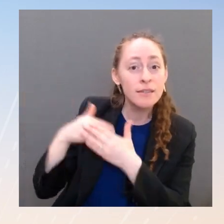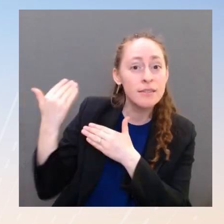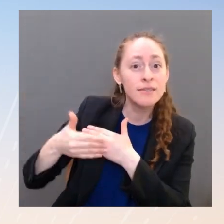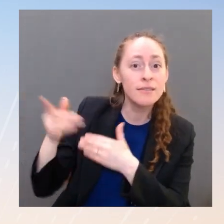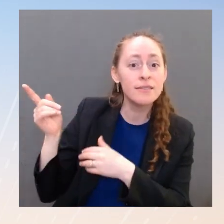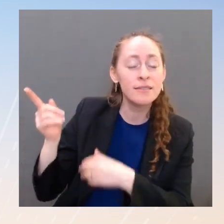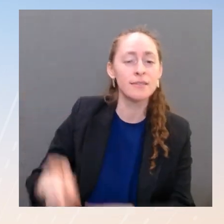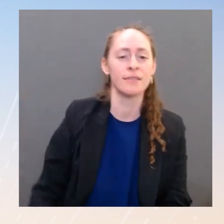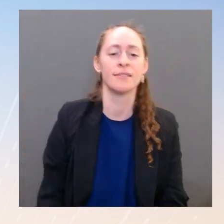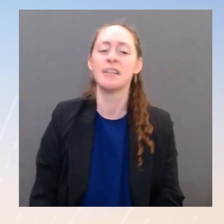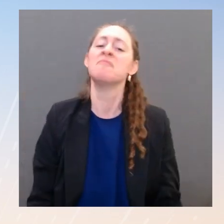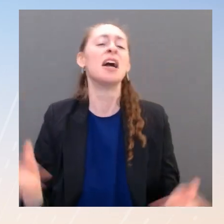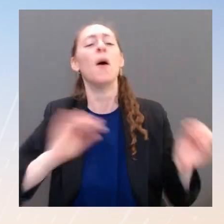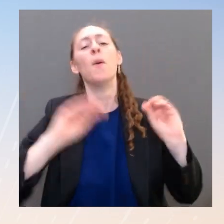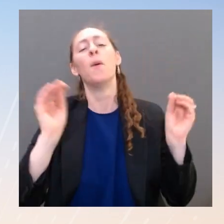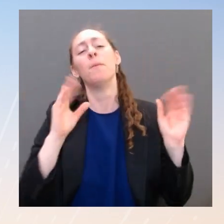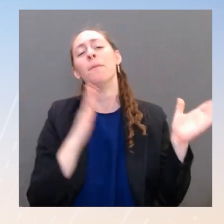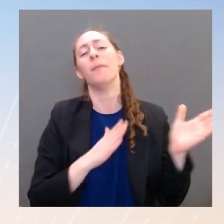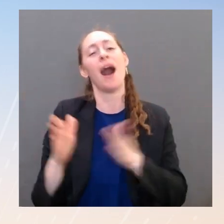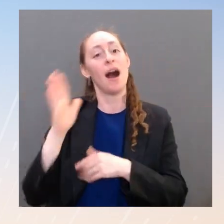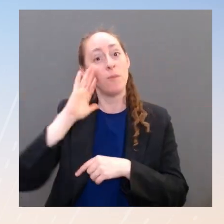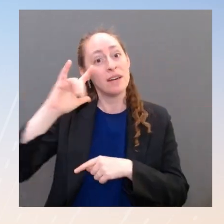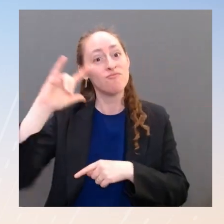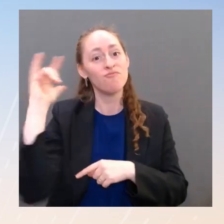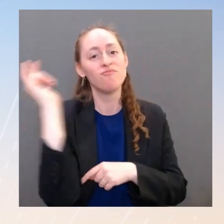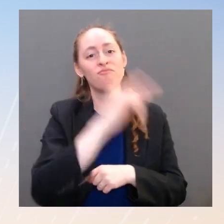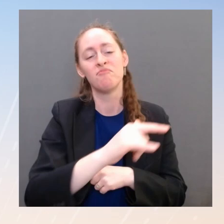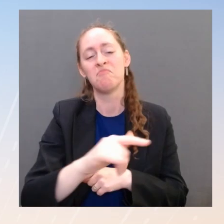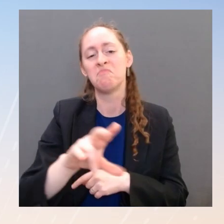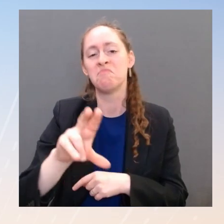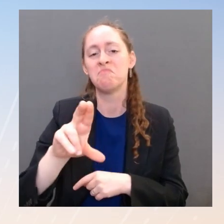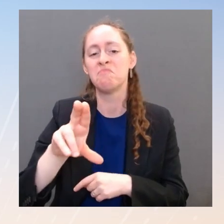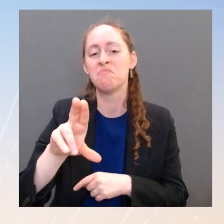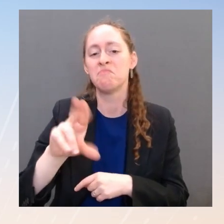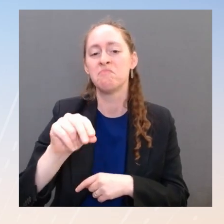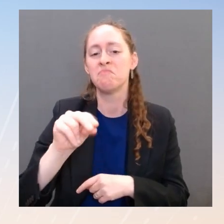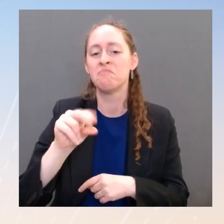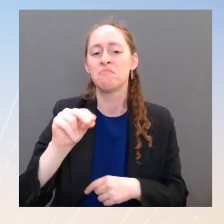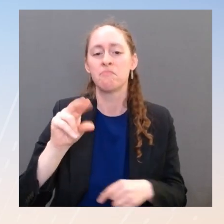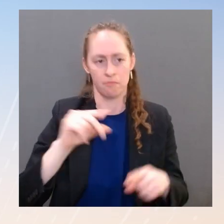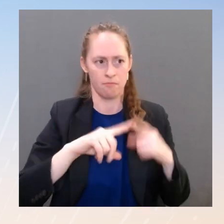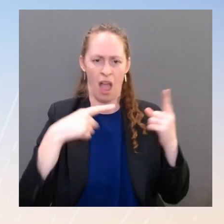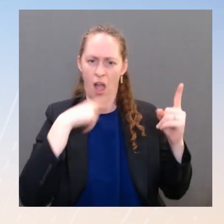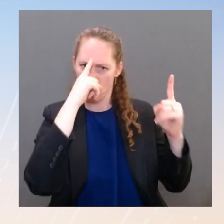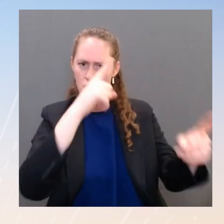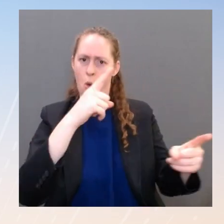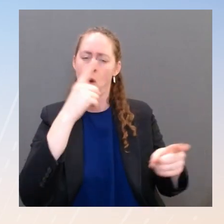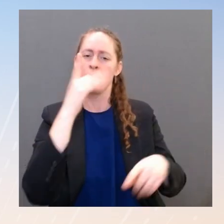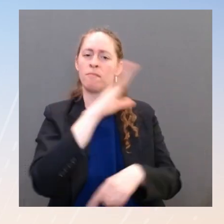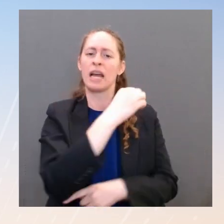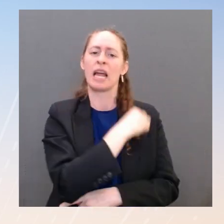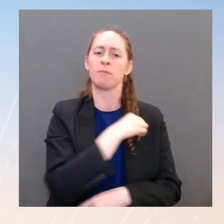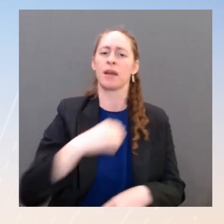but present in the country. And I know the President would love to visit Ukraine, but noth- -- no plans in the works at this point in time. The Press: And one more question.